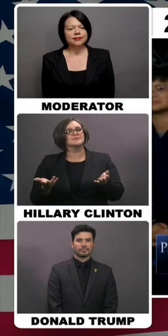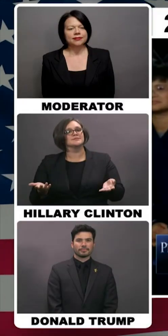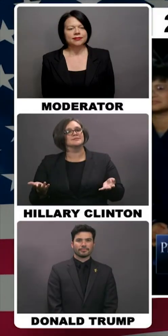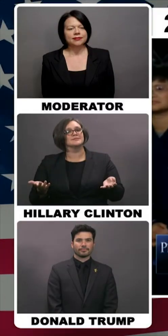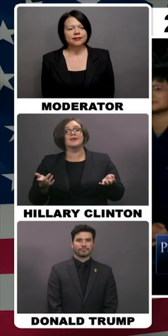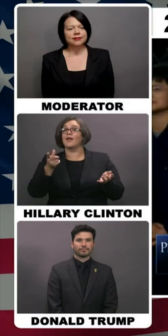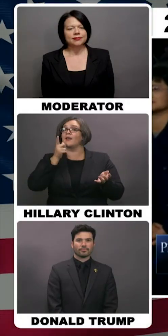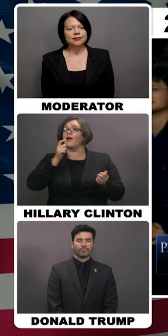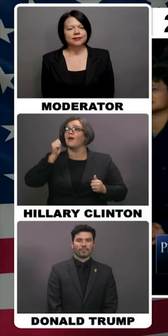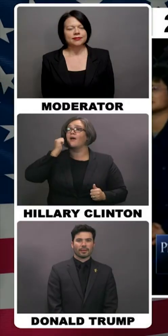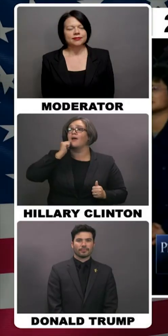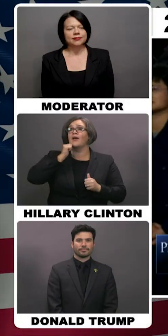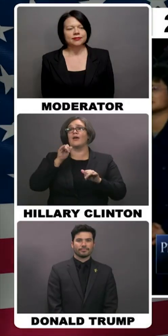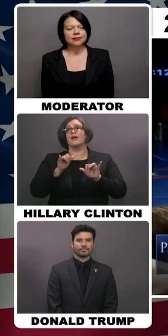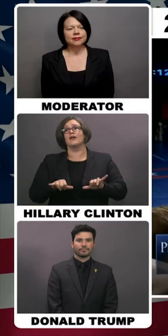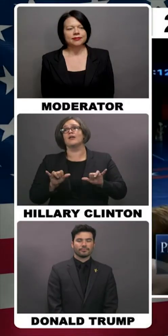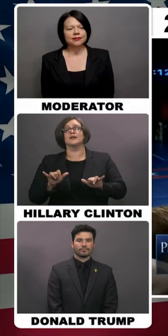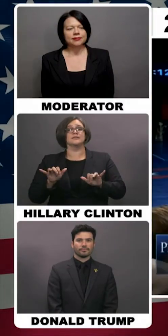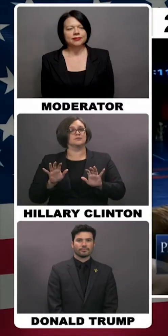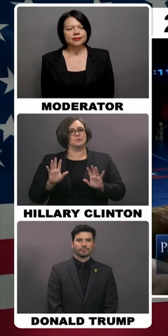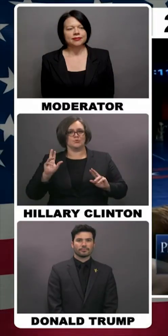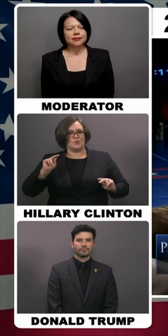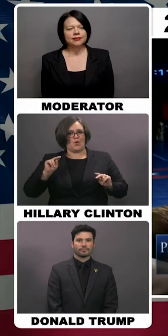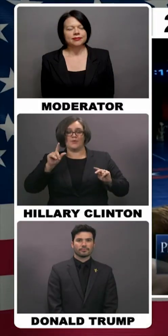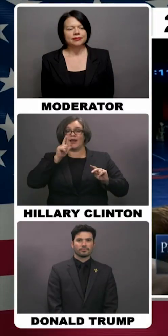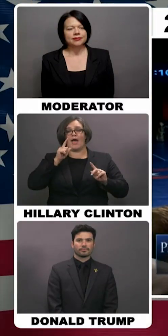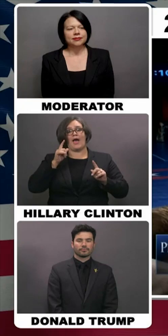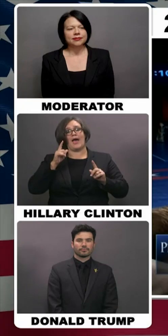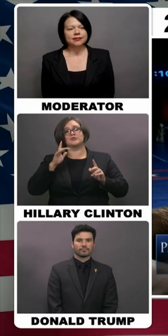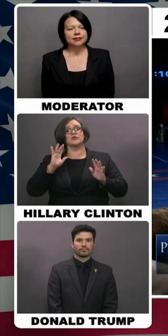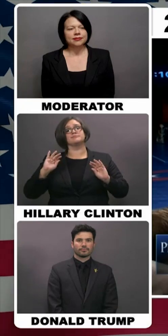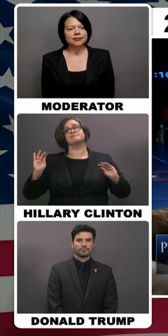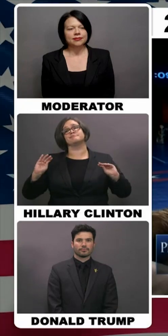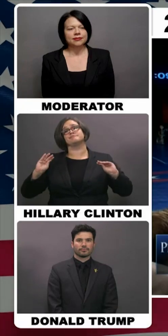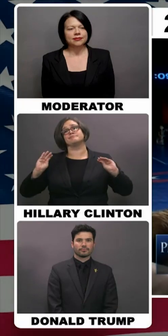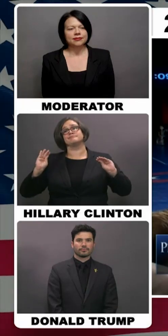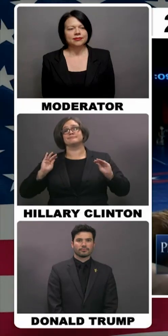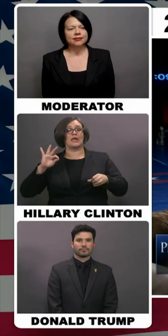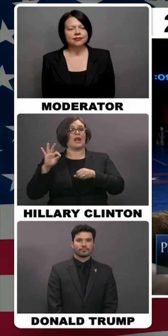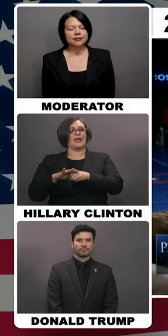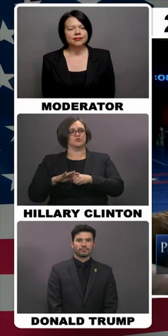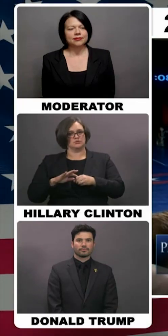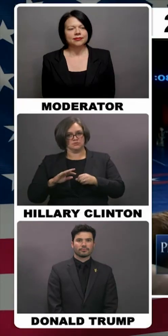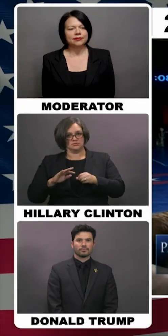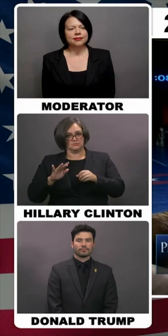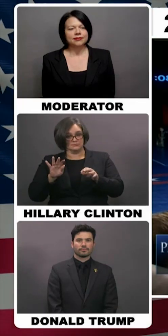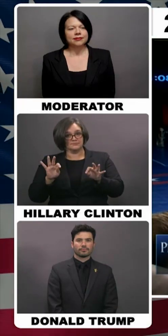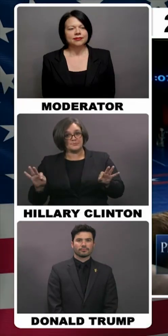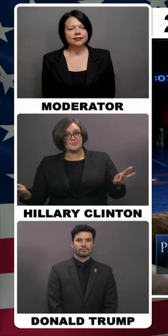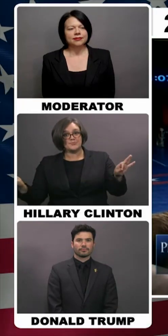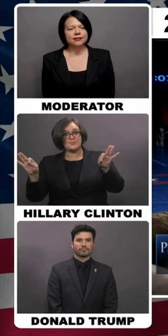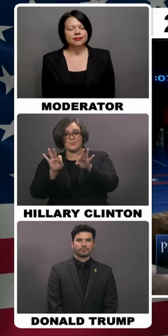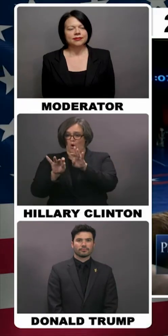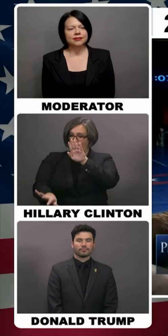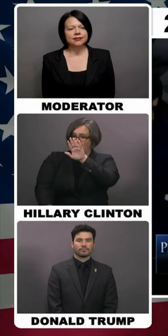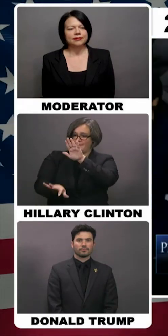and this is not an ordinary election. We are going to be choosing a president who will set policy